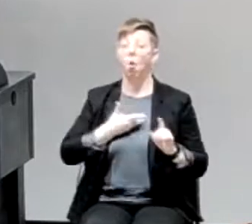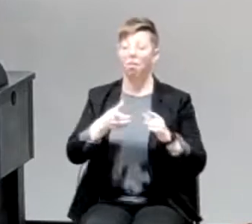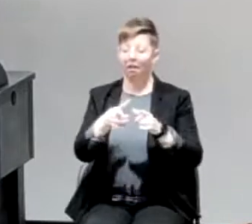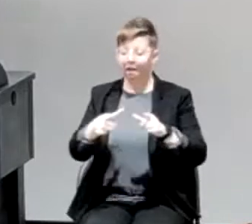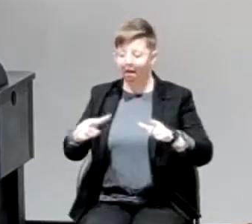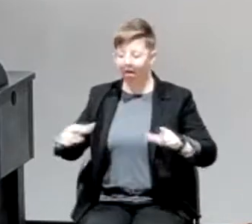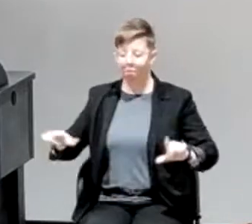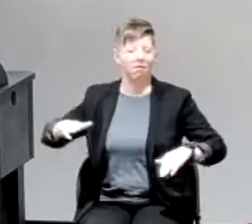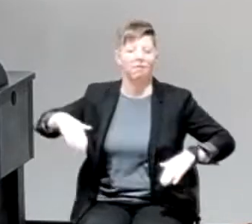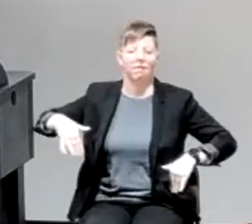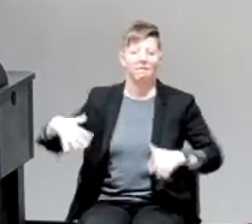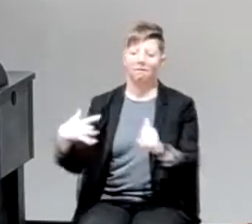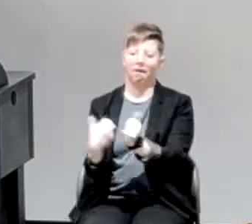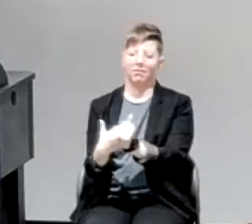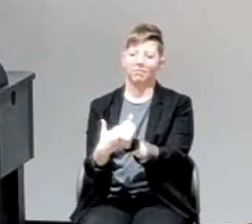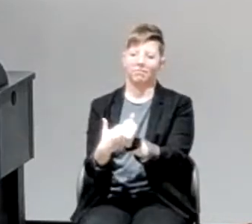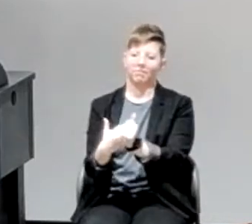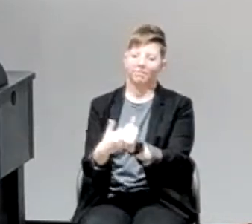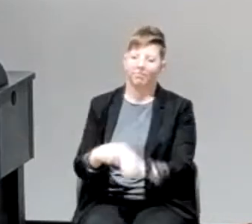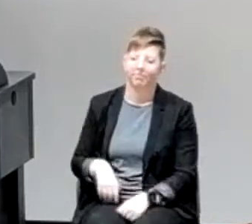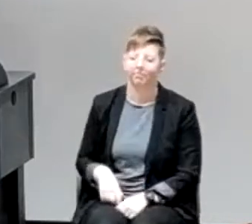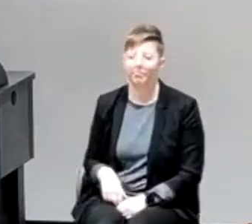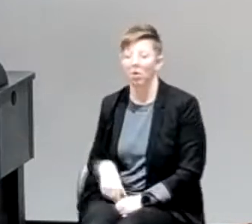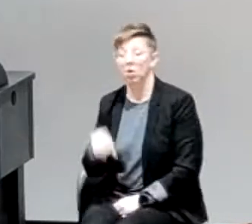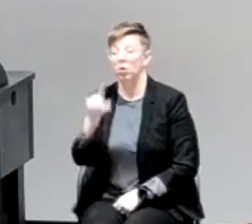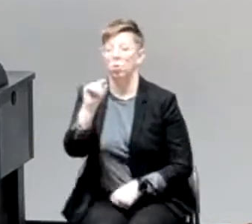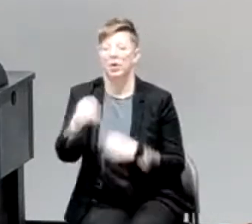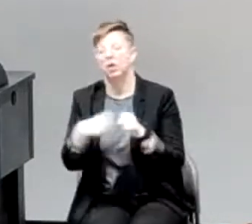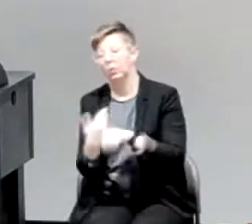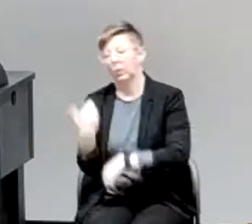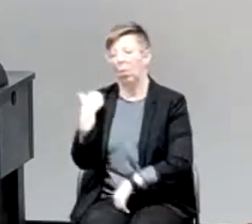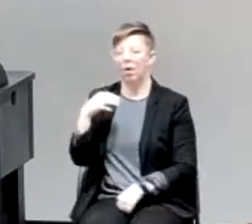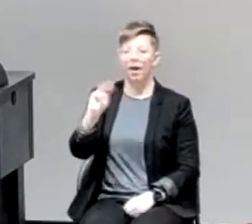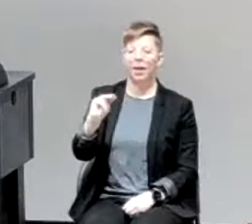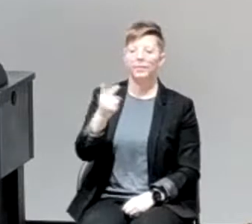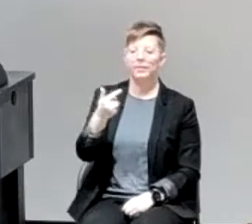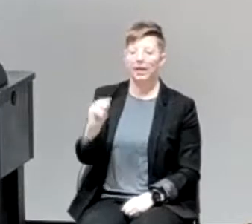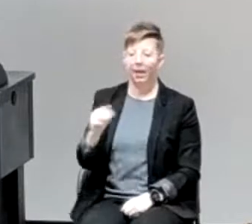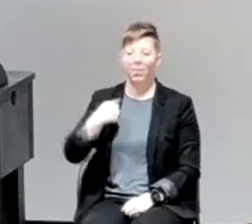that is minority majority. What does that even mean?